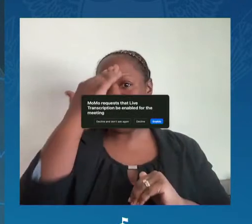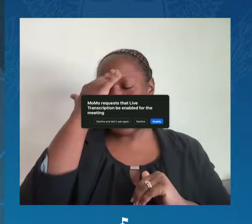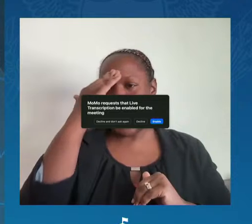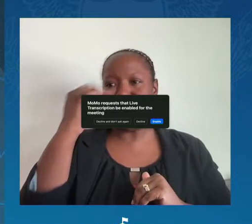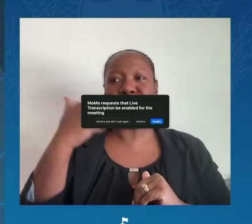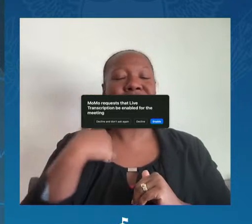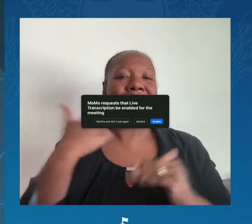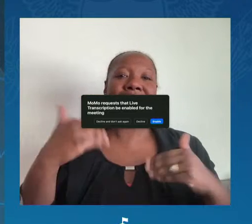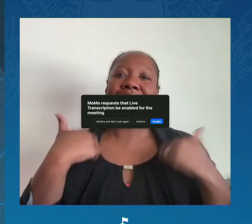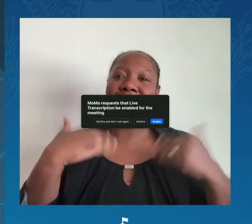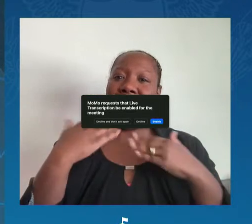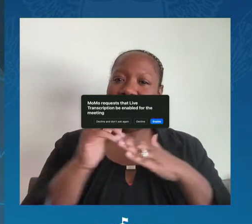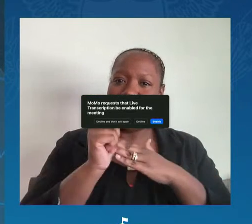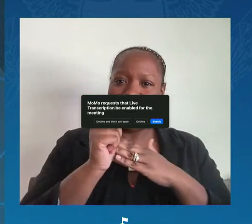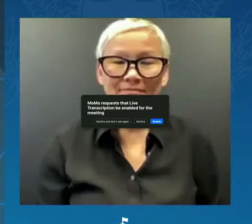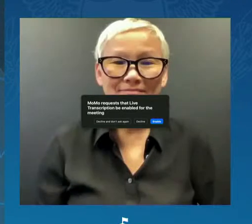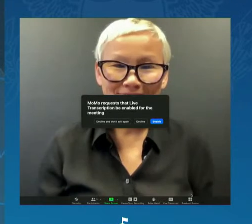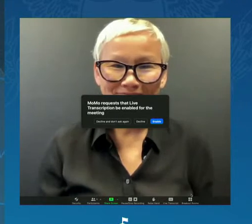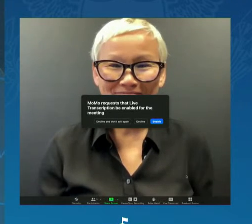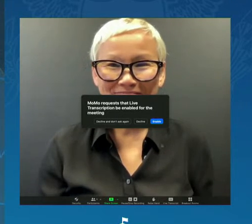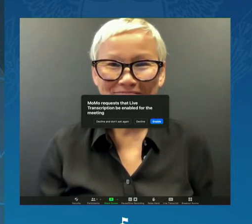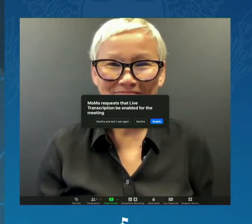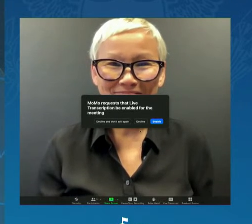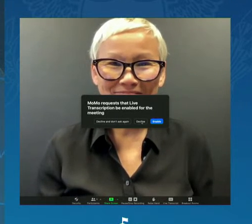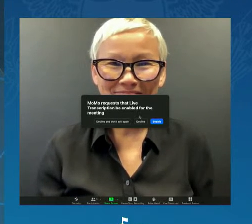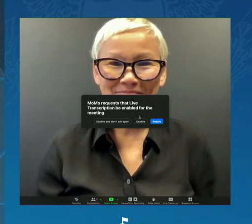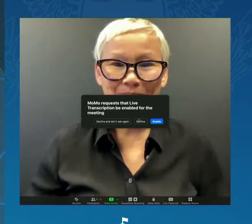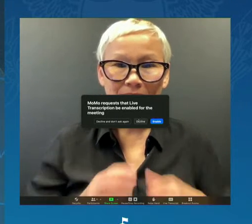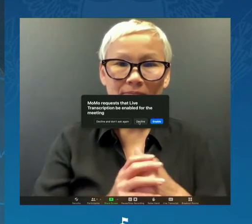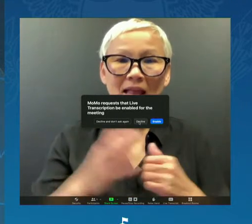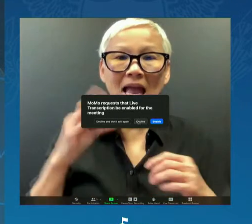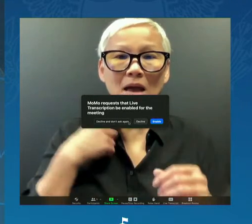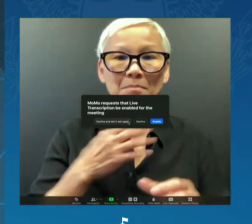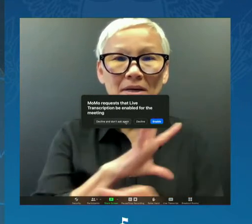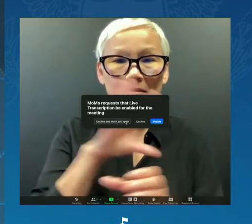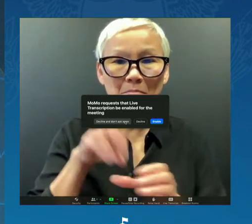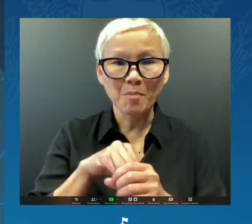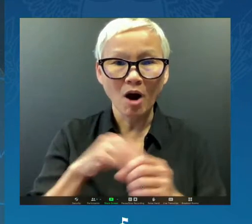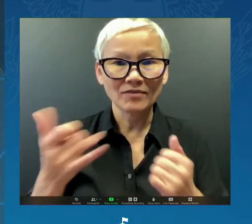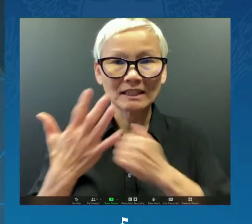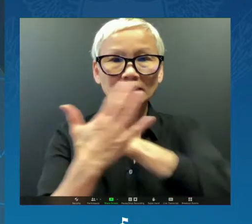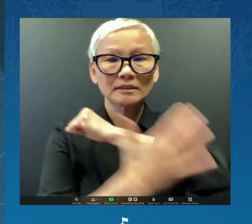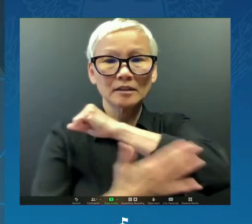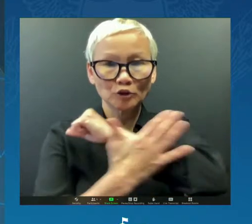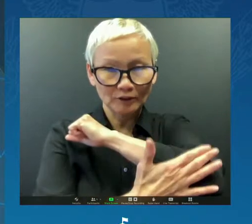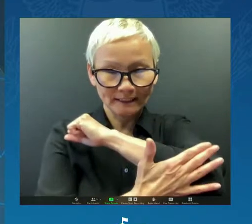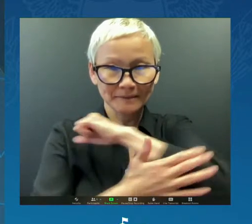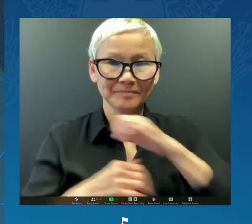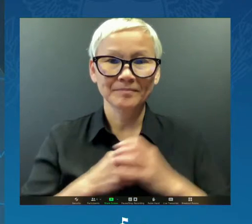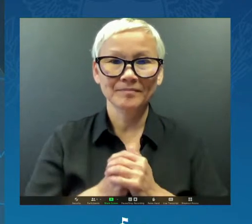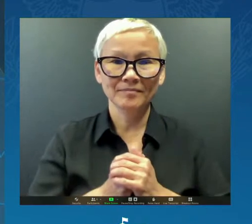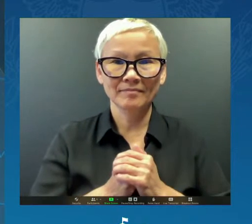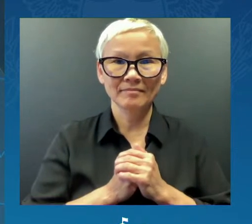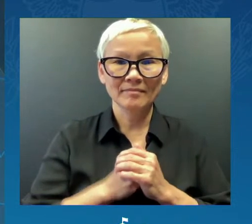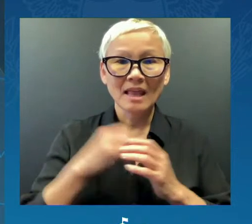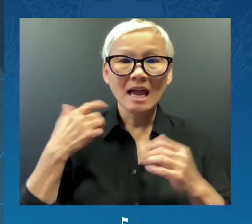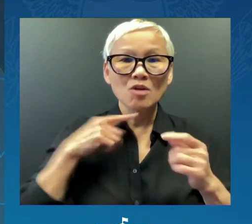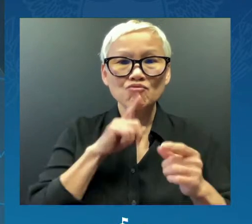which I and I consider myself part of this community, is that critical to our abilities to succeed is being able to see ourselves and leaders